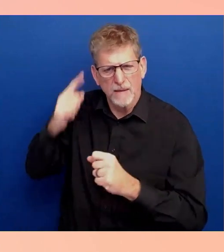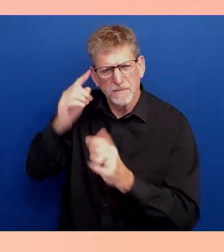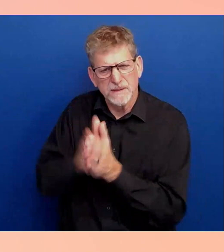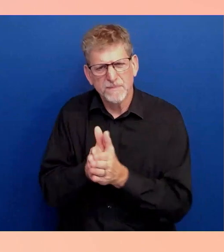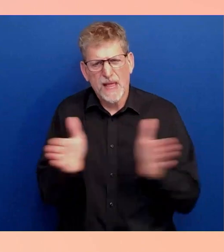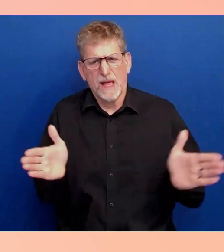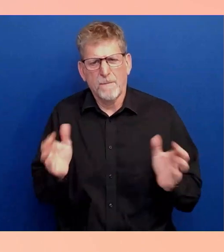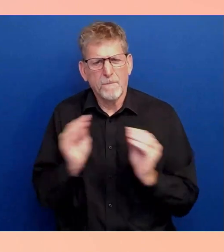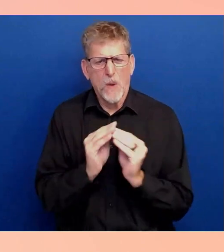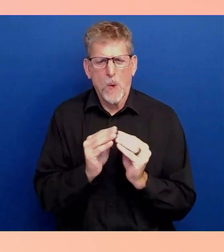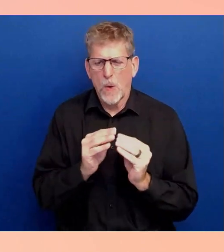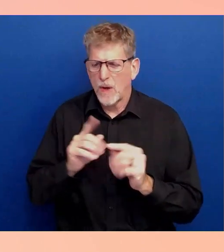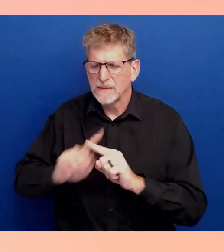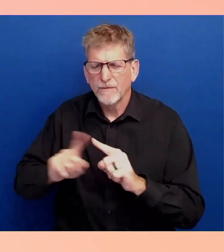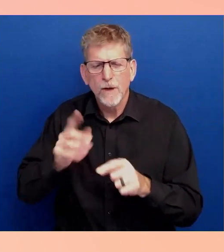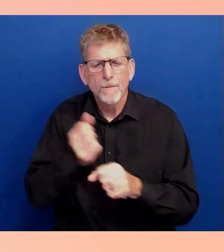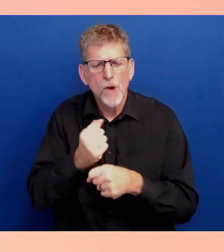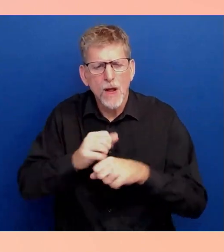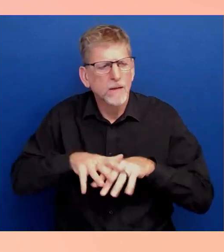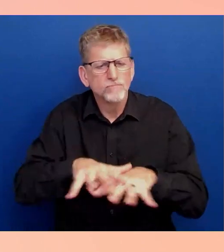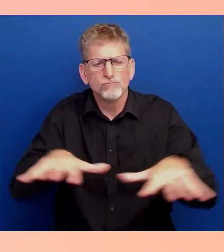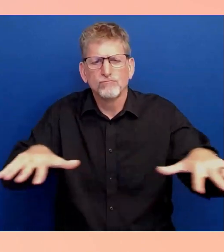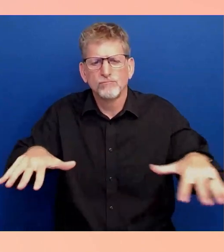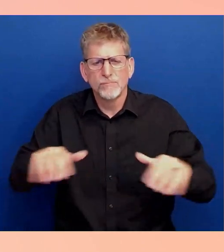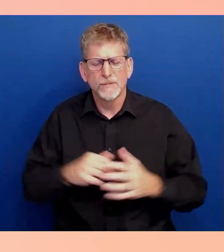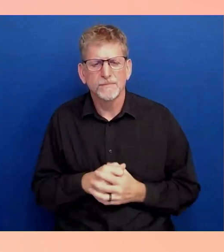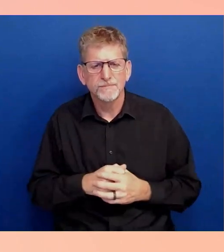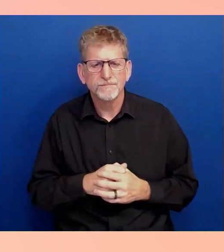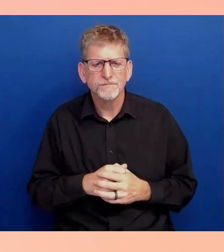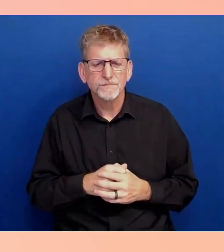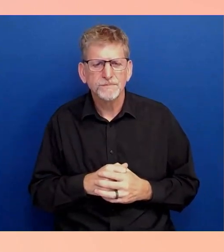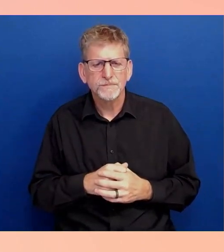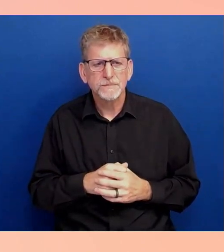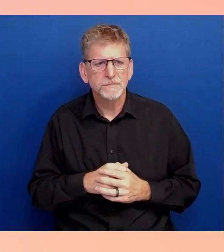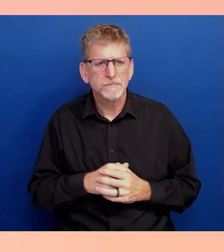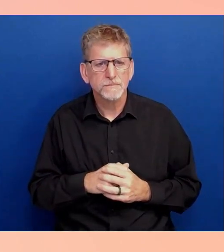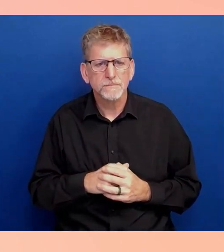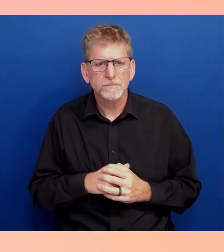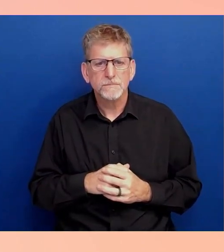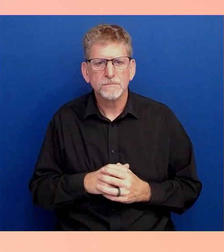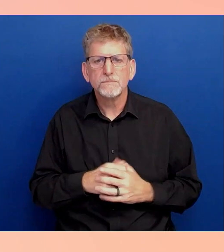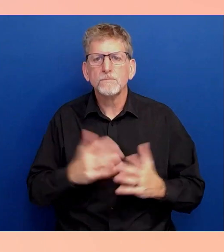Having looked closely at neurodiverse customers, there's some valuable takeaways that I want to share with you.